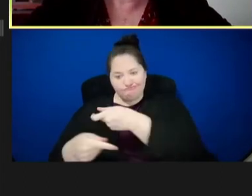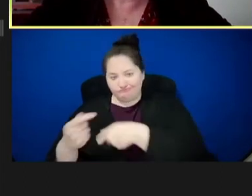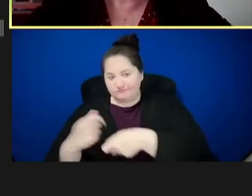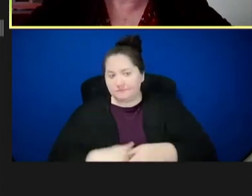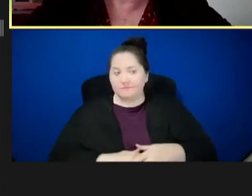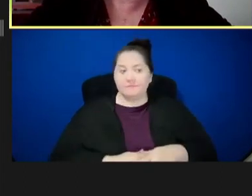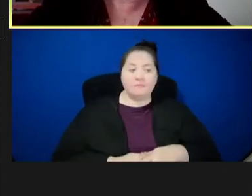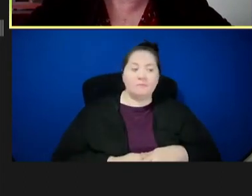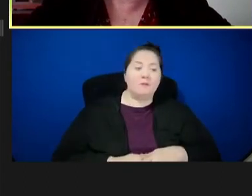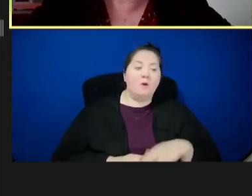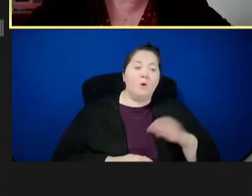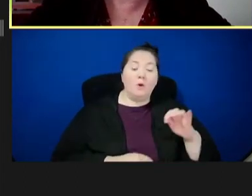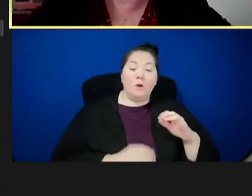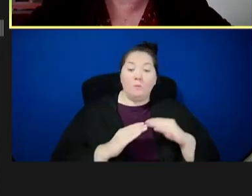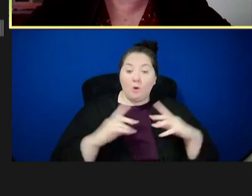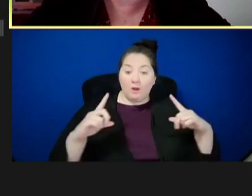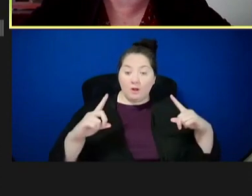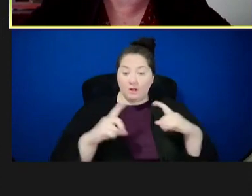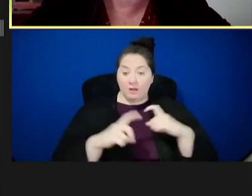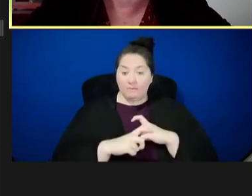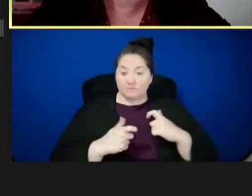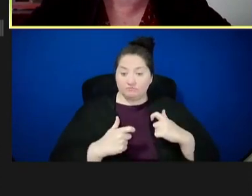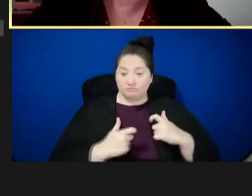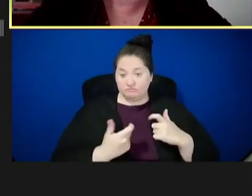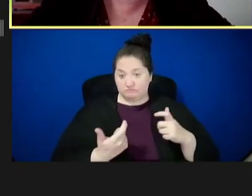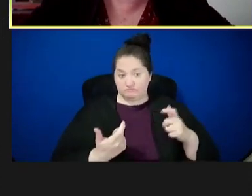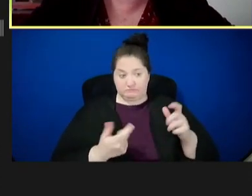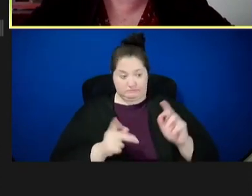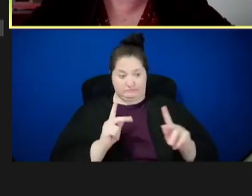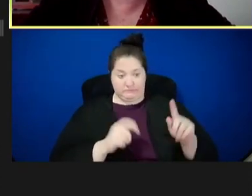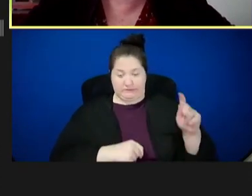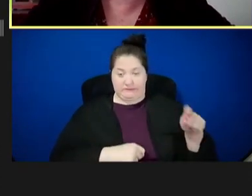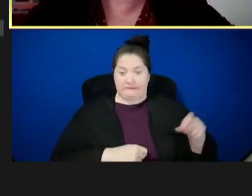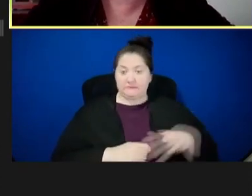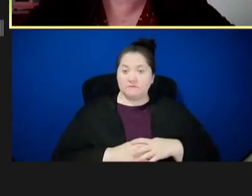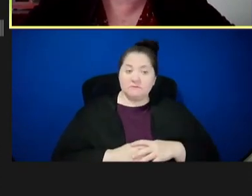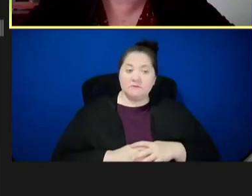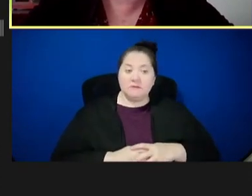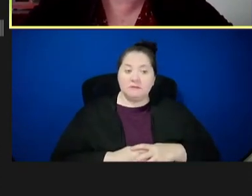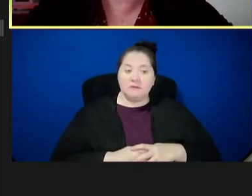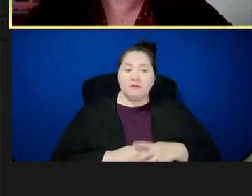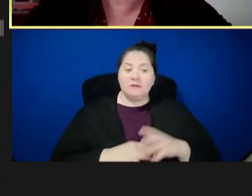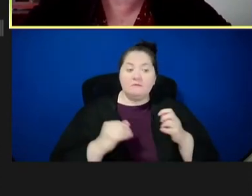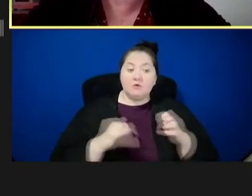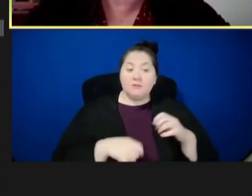We also have more complex resident needs. The individuals that are in assisted living